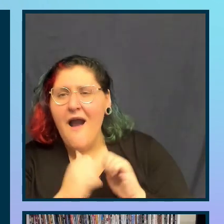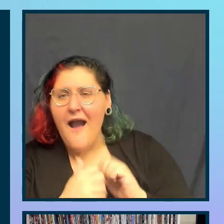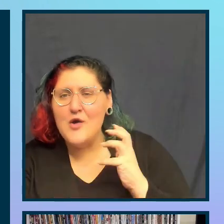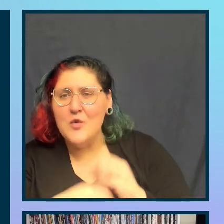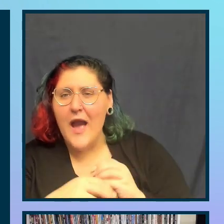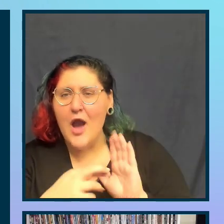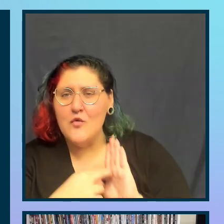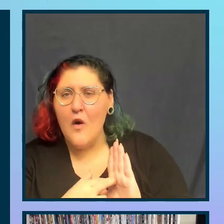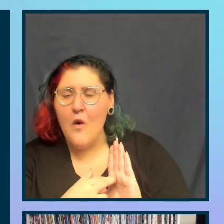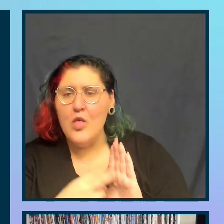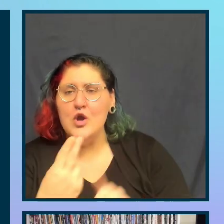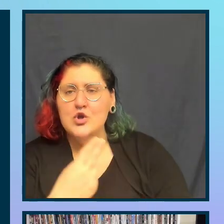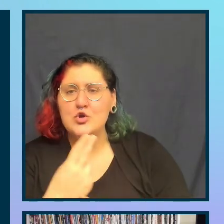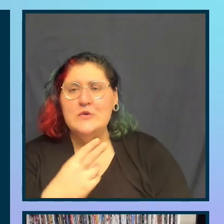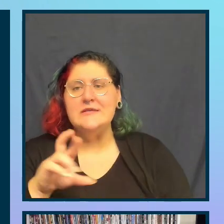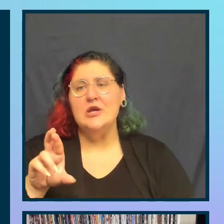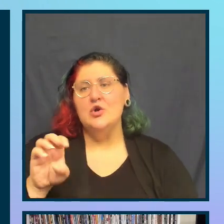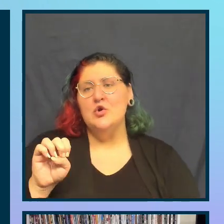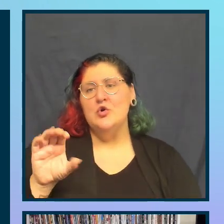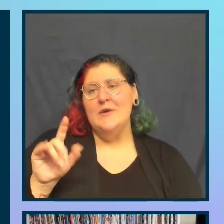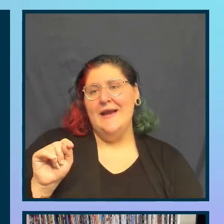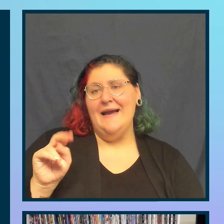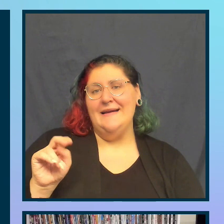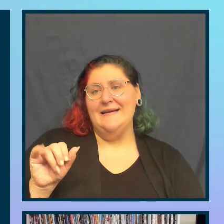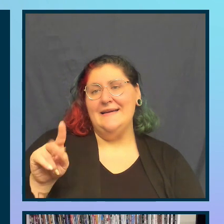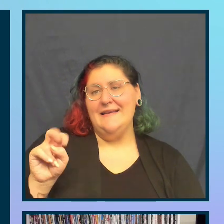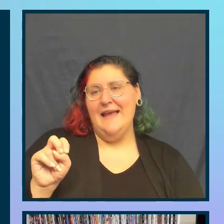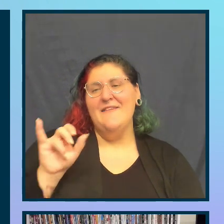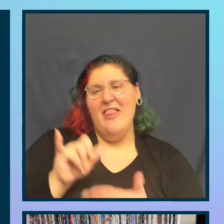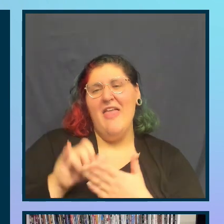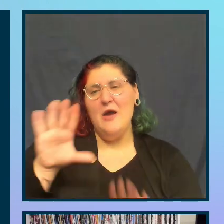In React Native, adding a role to provide context on the current theme the user is interacting with